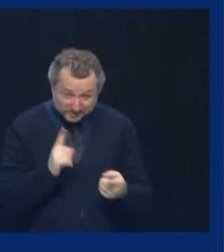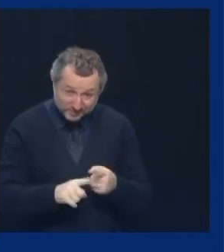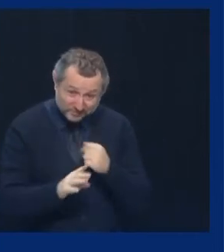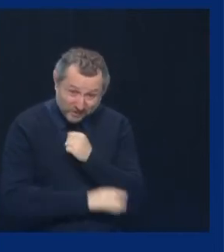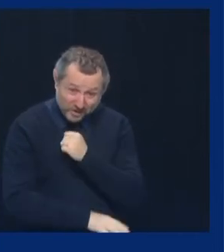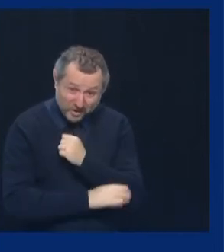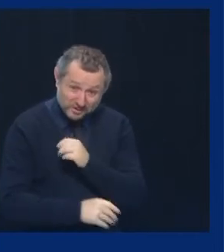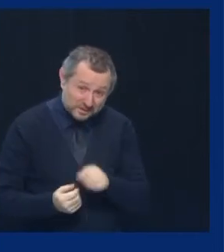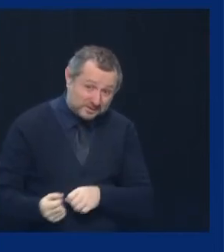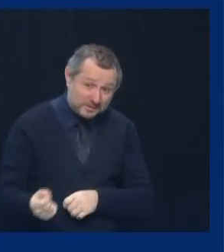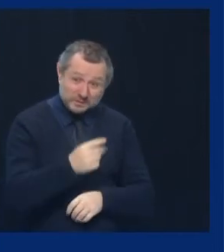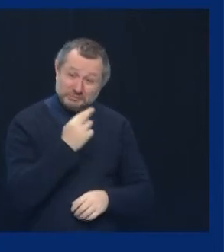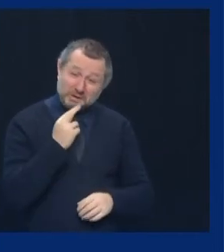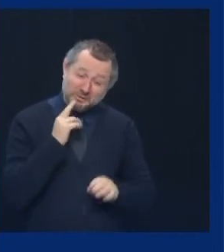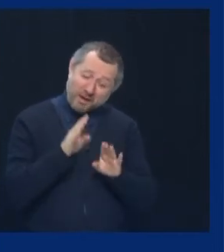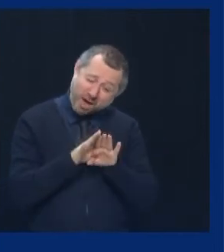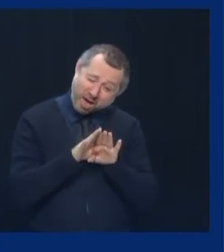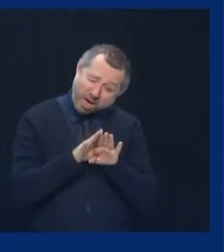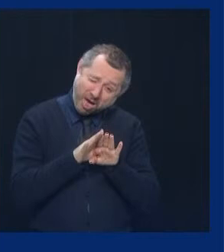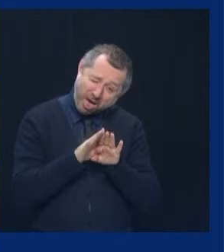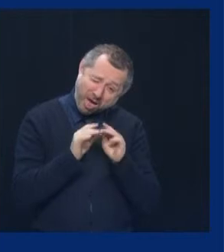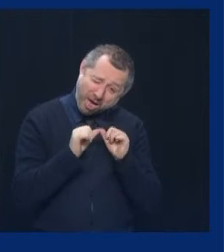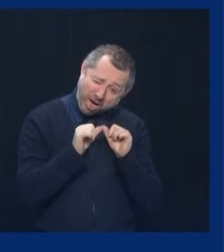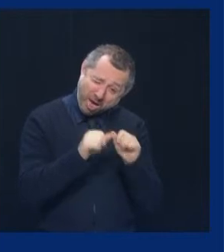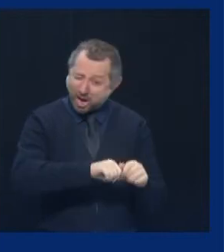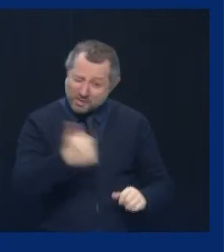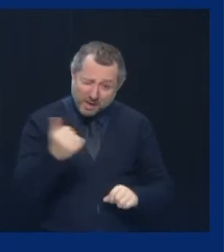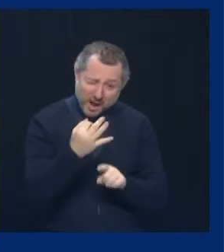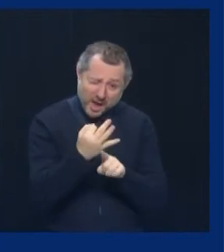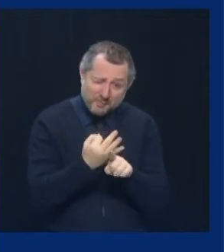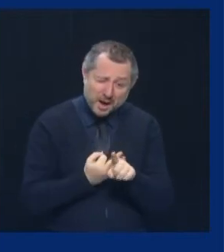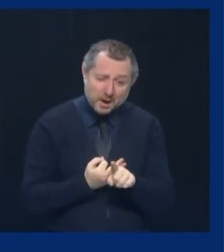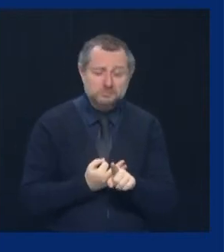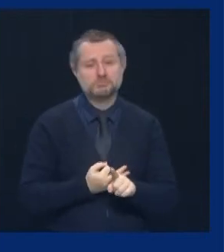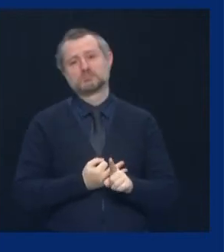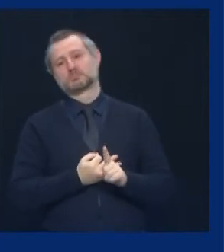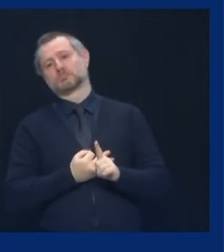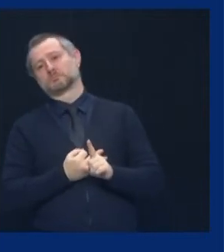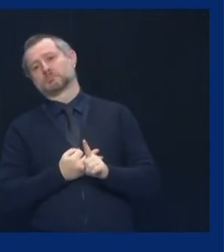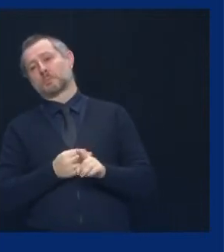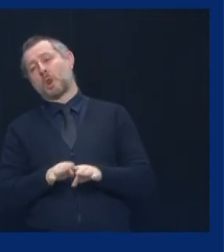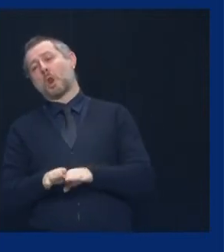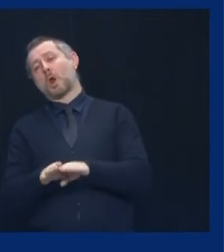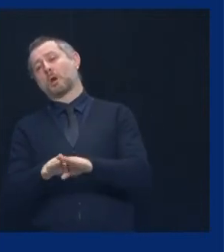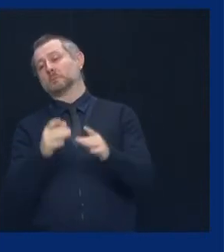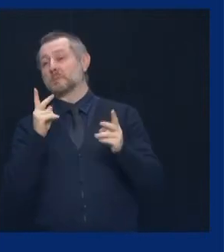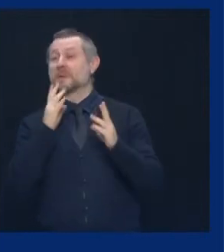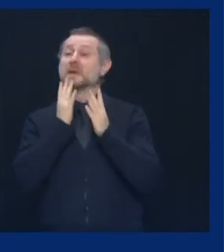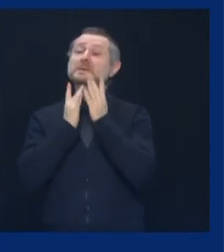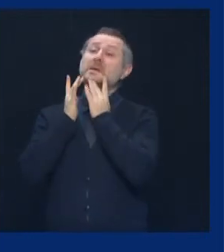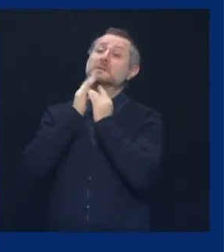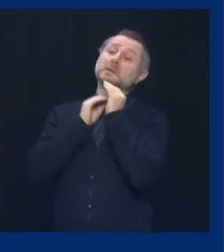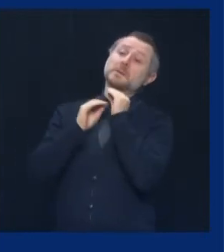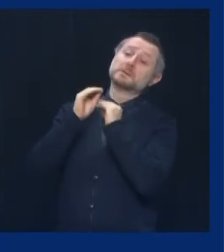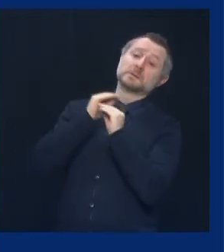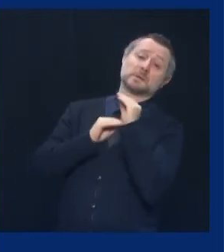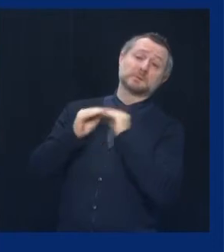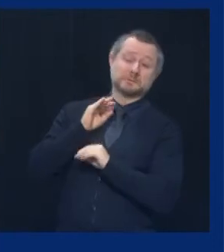VACCINE. WHAT IF CRITICAL MASS IS SEPTEMBER?